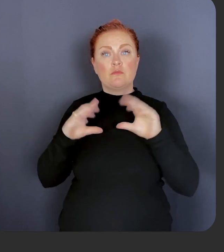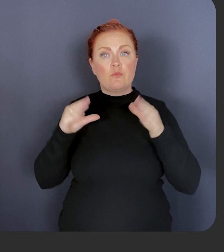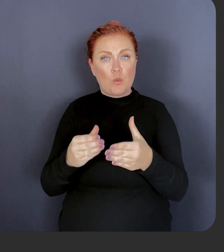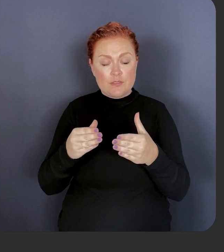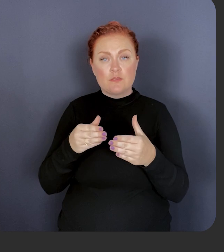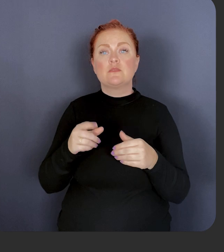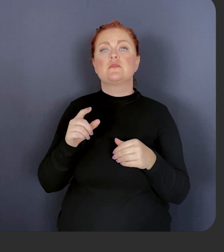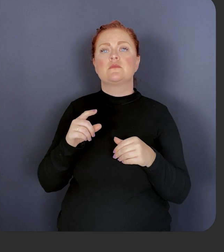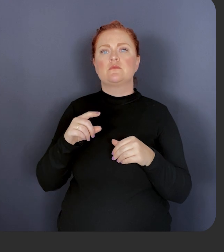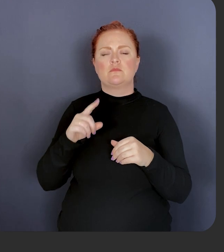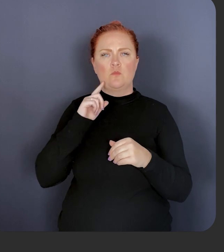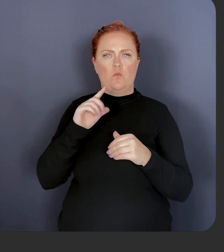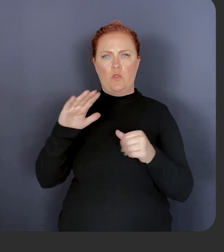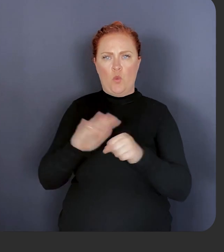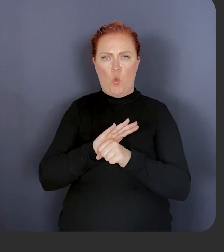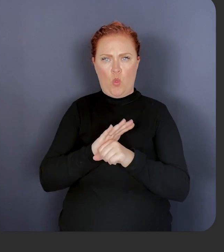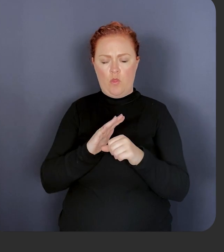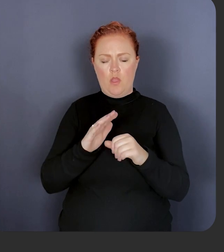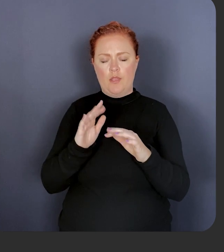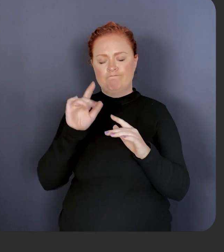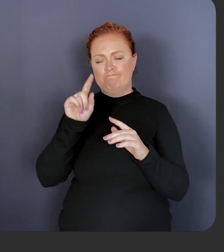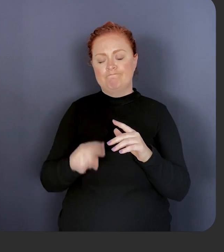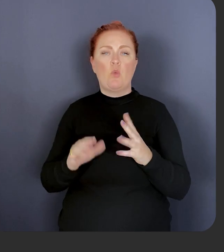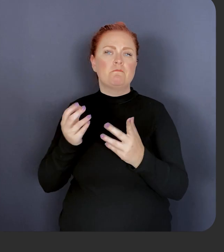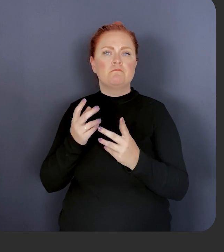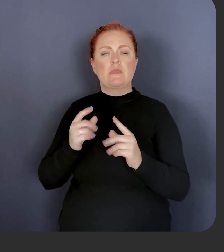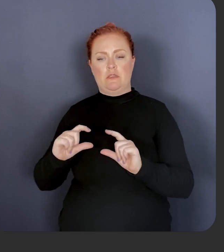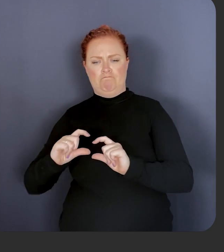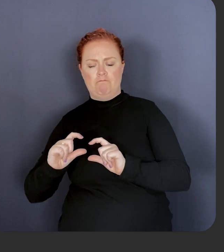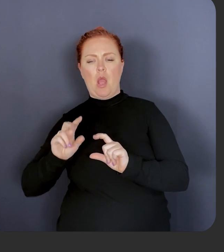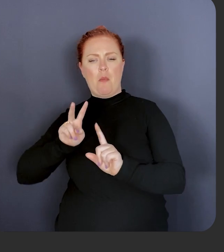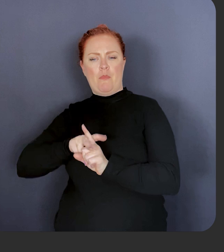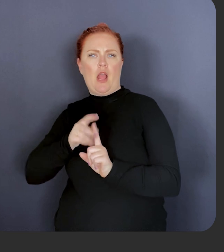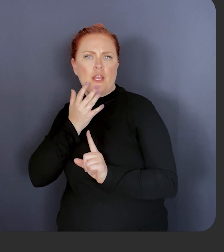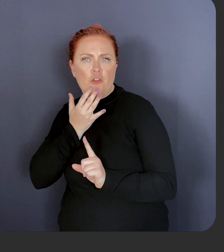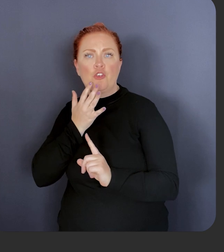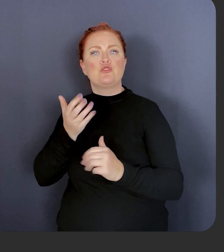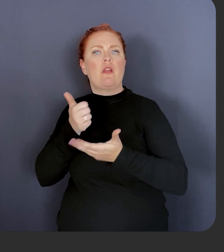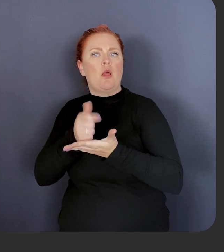would be on the entire-- or would be on applied color. It would be on exiting the dialogue.